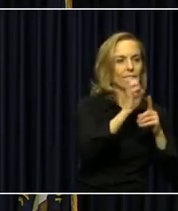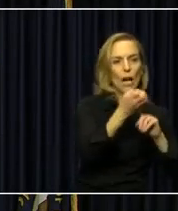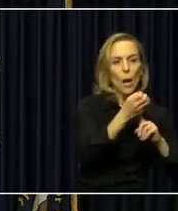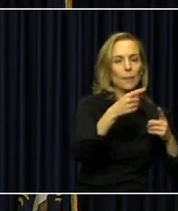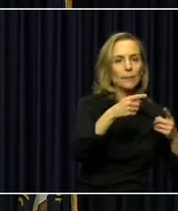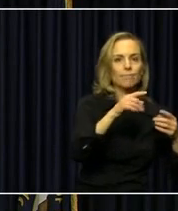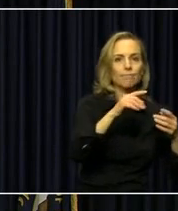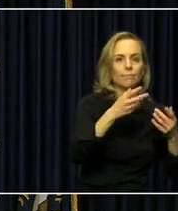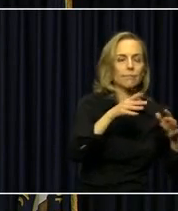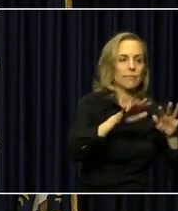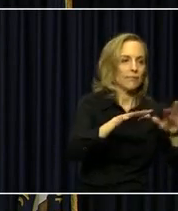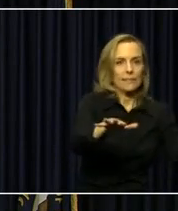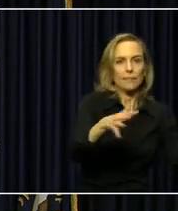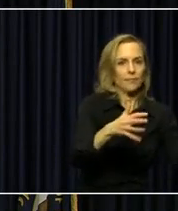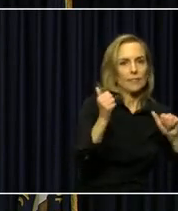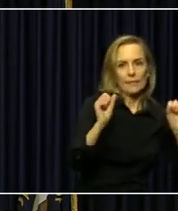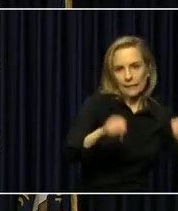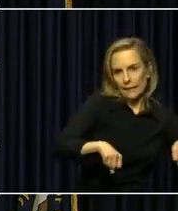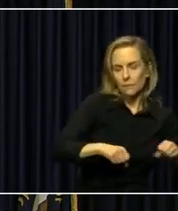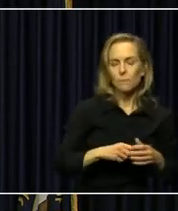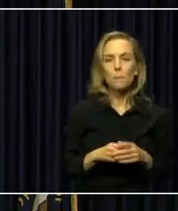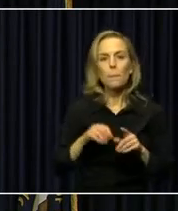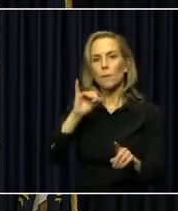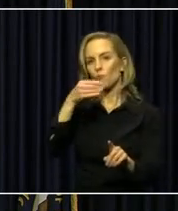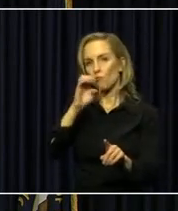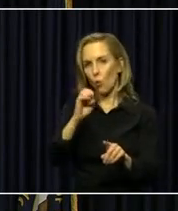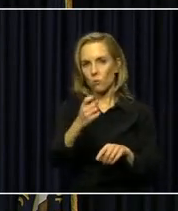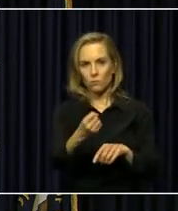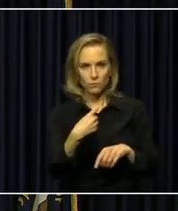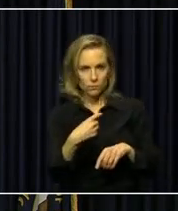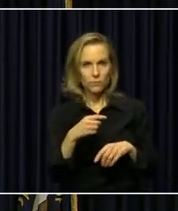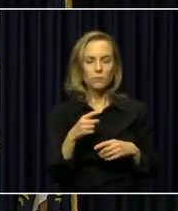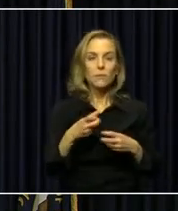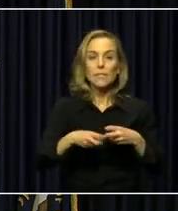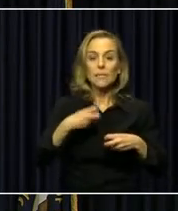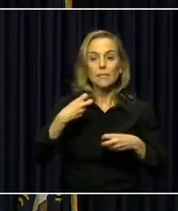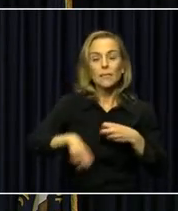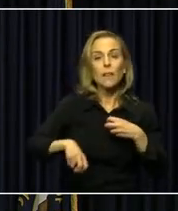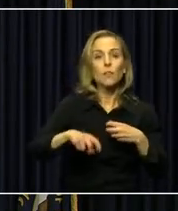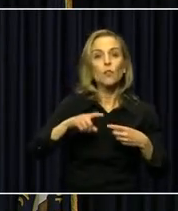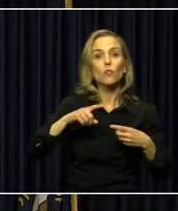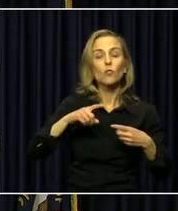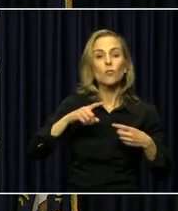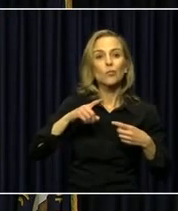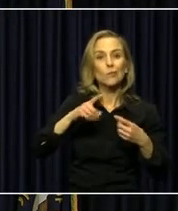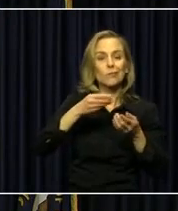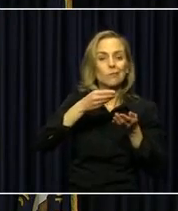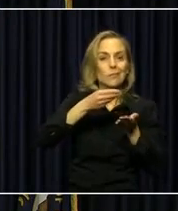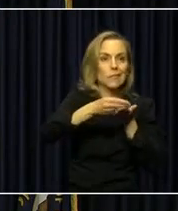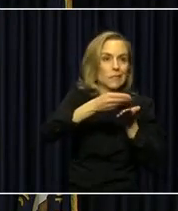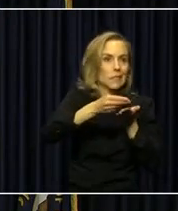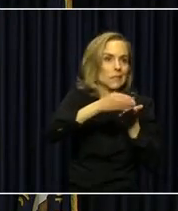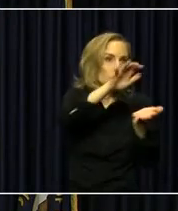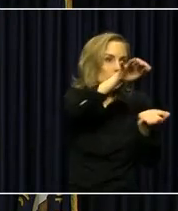AND WHAT WE'LL SEE IS THAT THERE